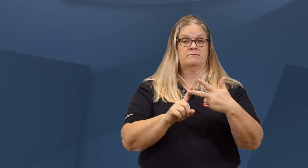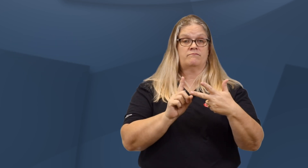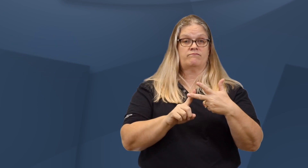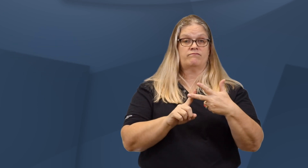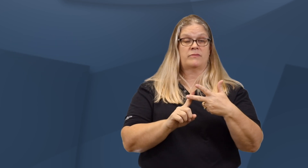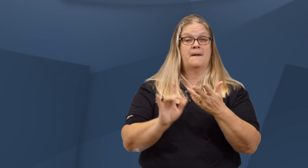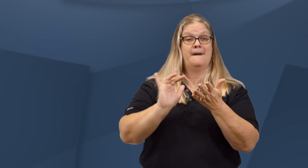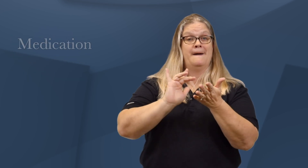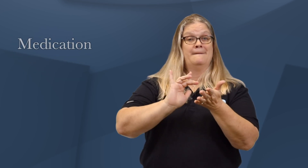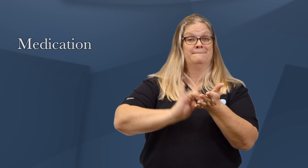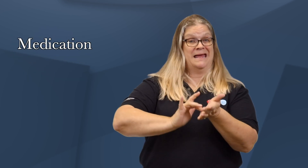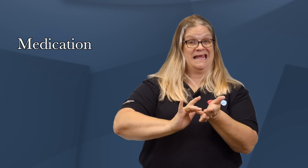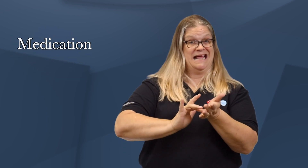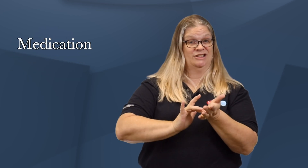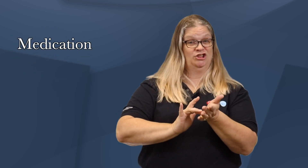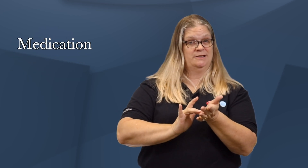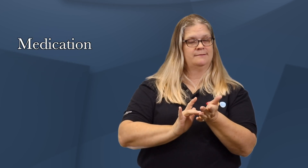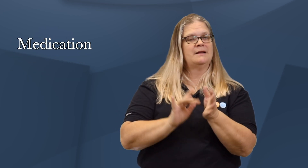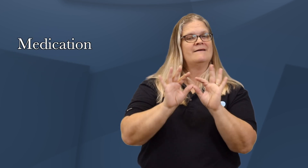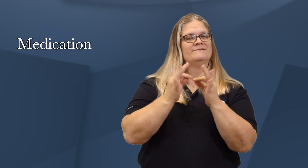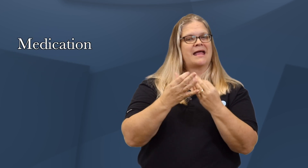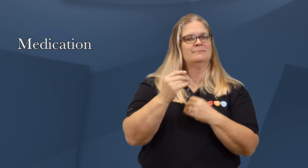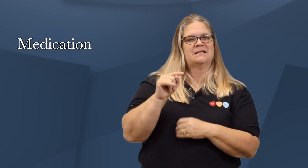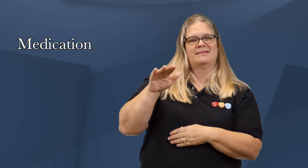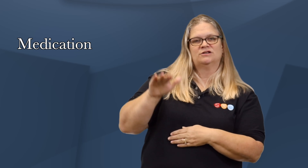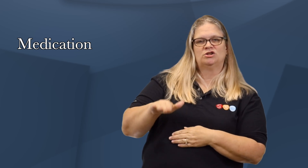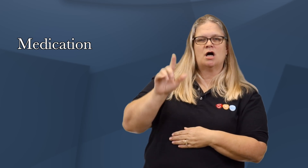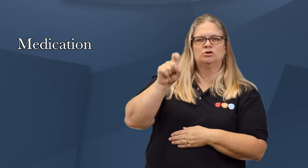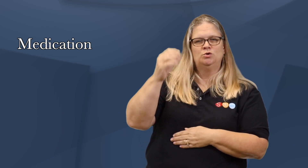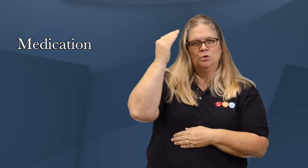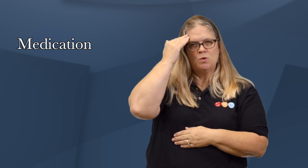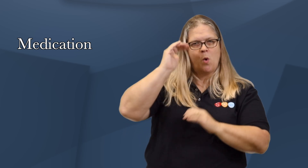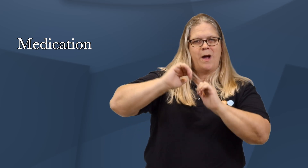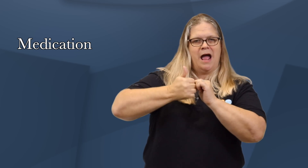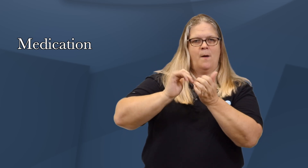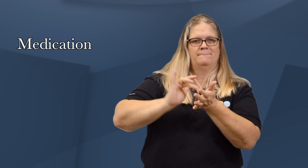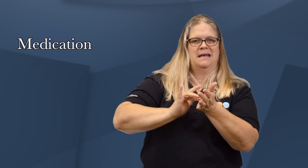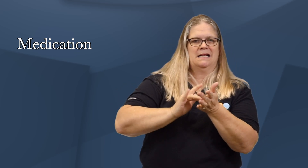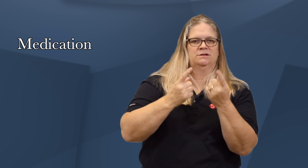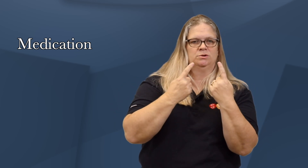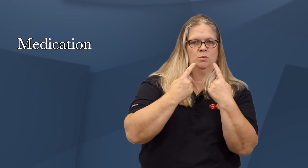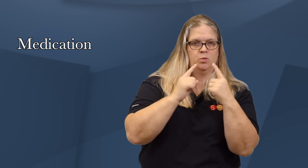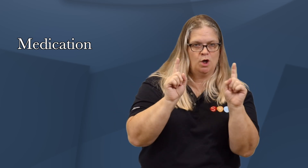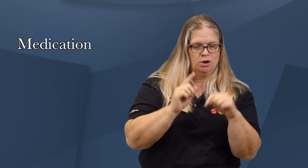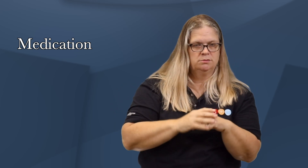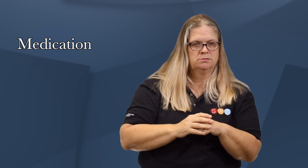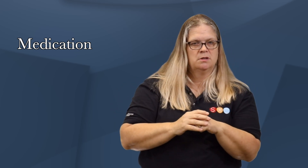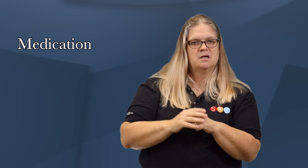Three, medication. Families and the child should know how medication works,